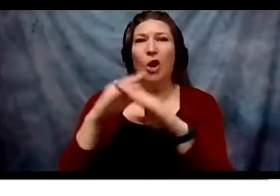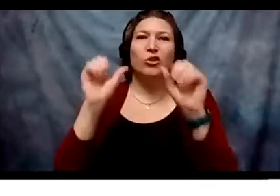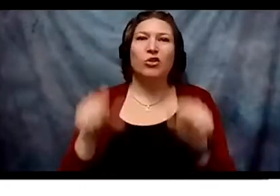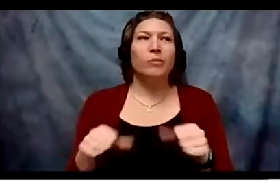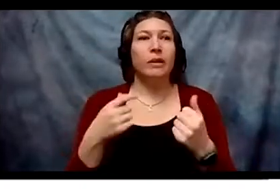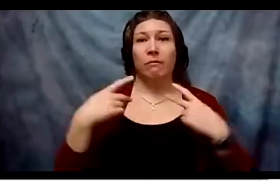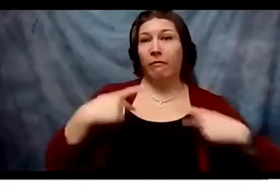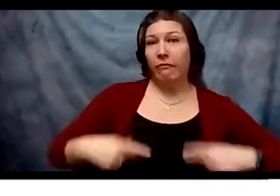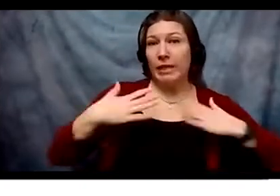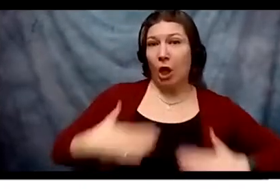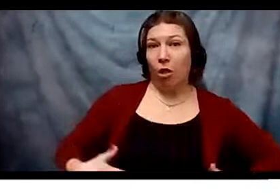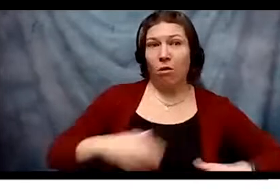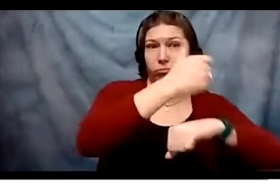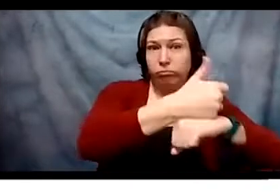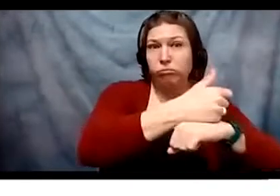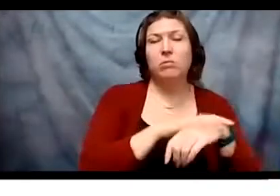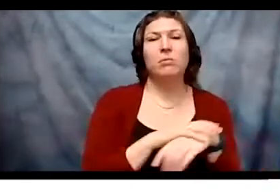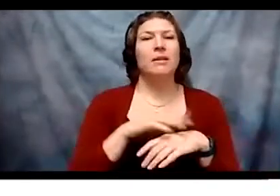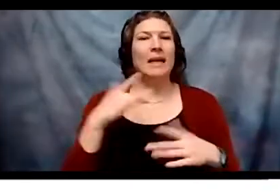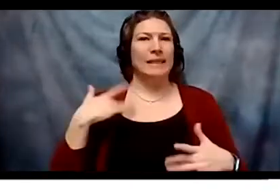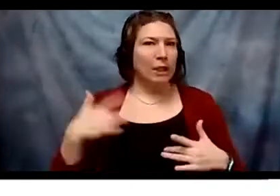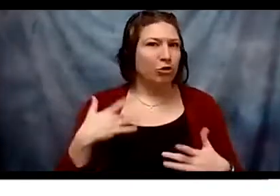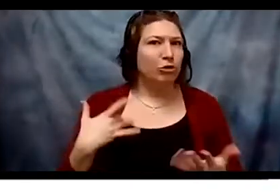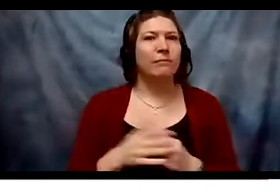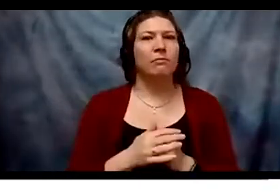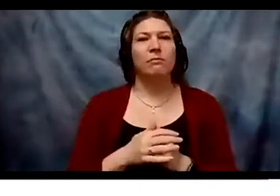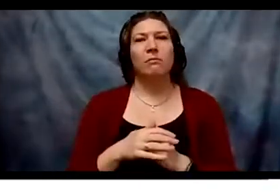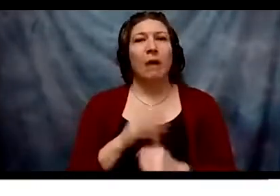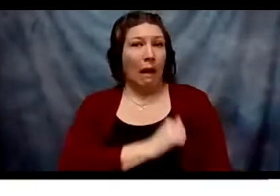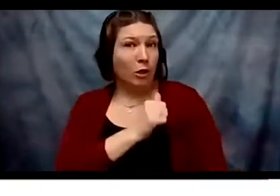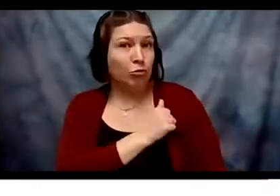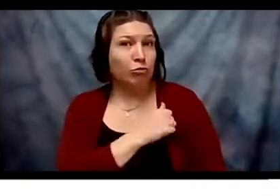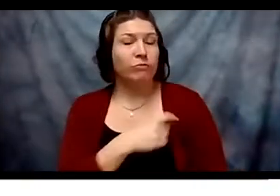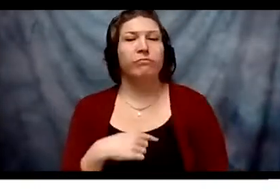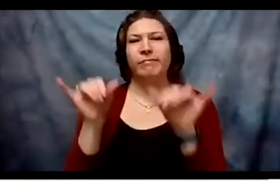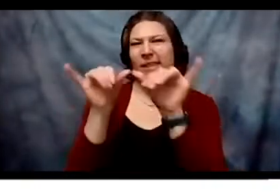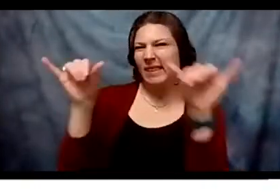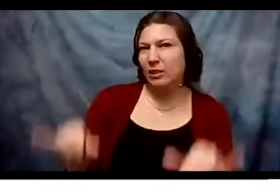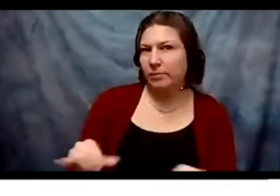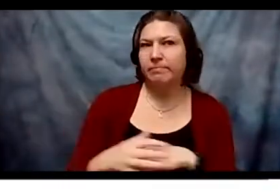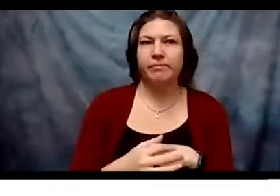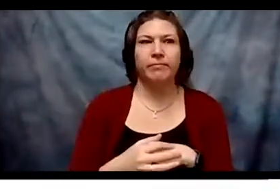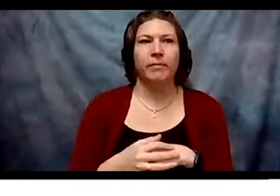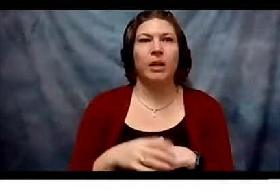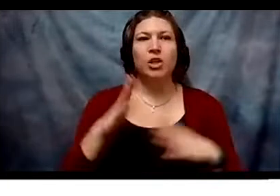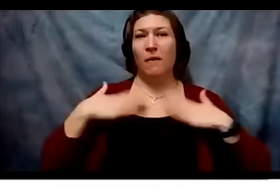or systemic. Examples are physical, like the lack of an elevator,